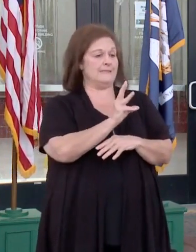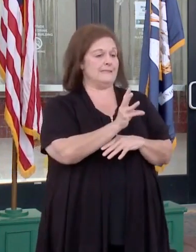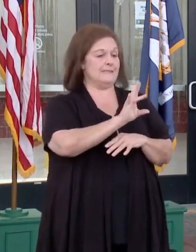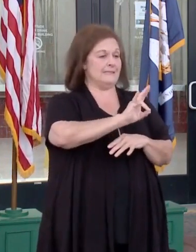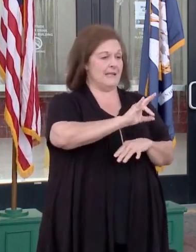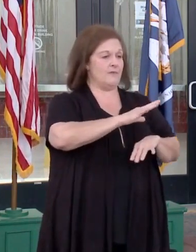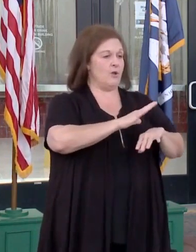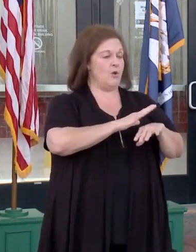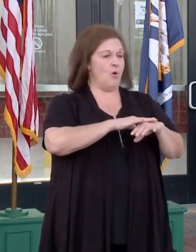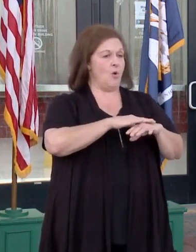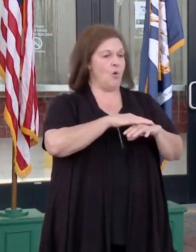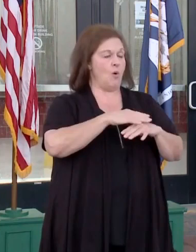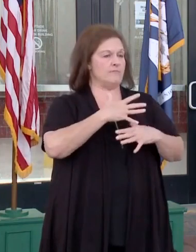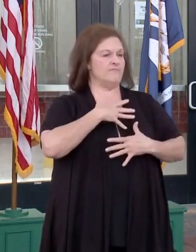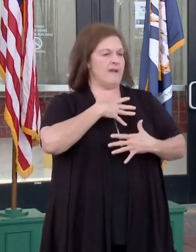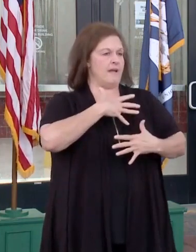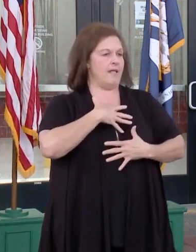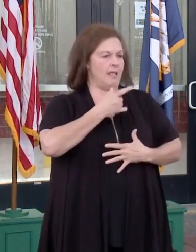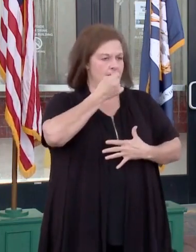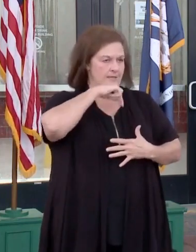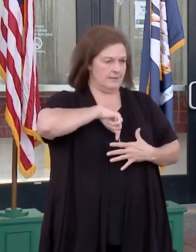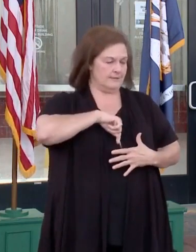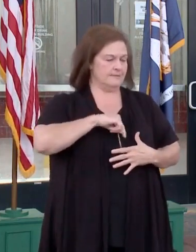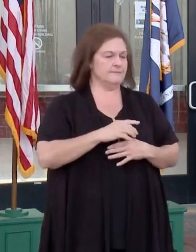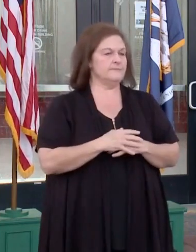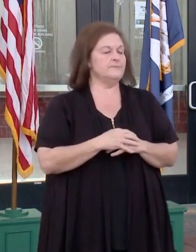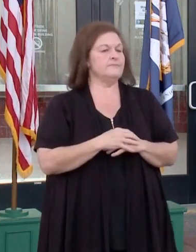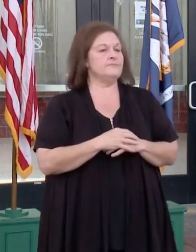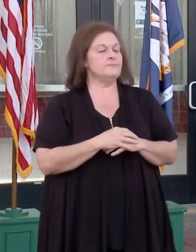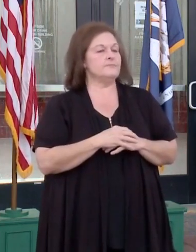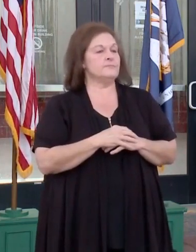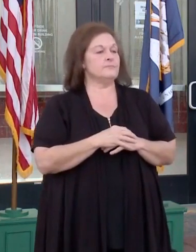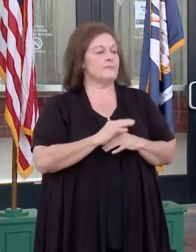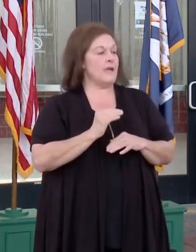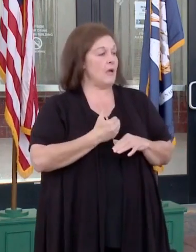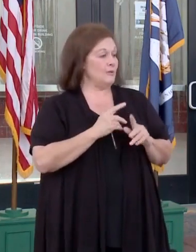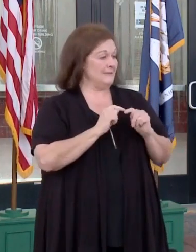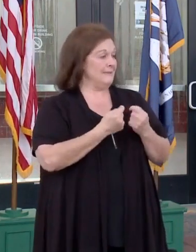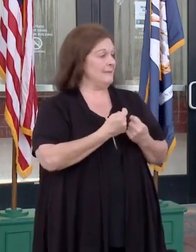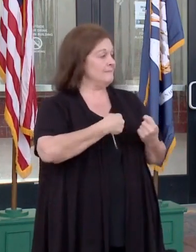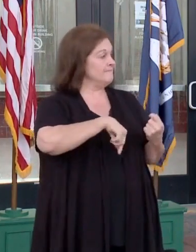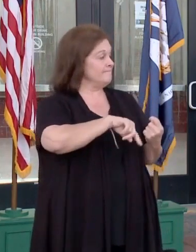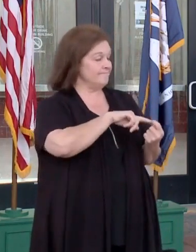are on ventilators. Mhm. So our teams have been working very hard to help our